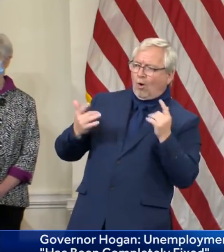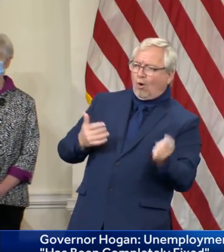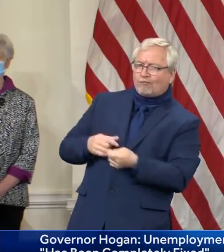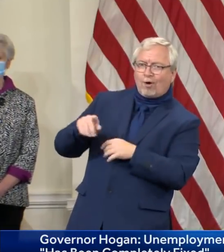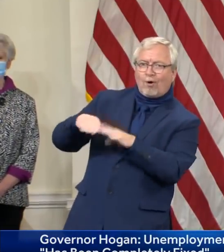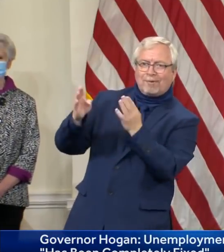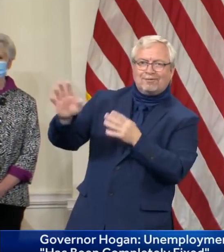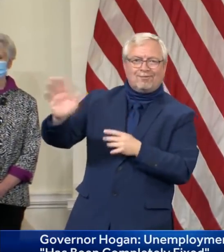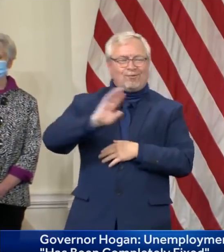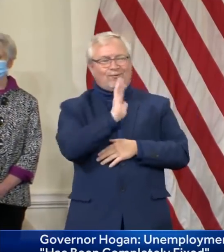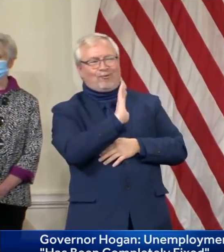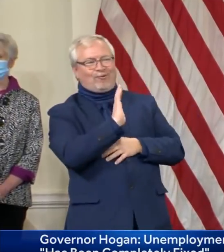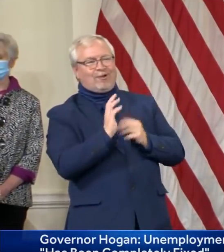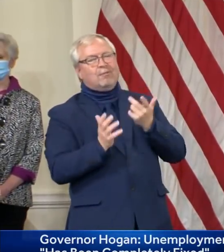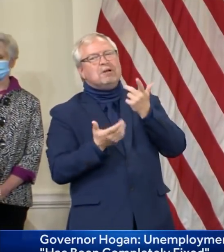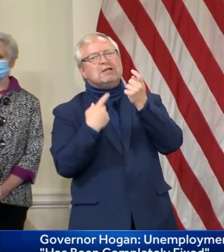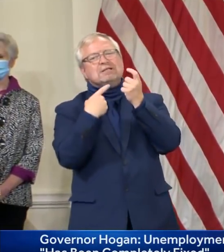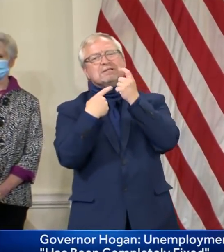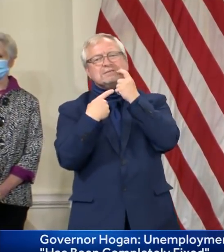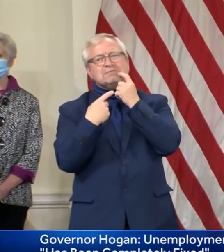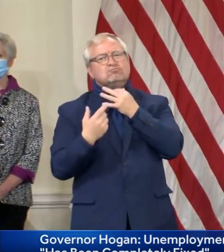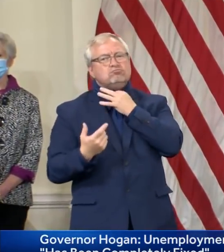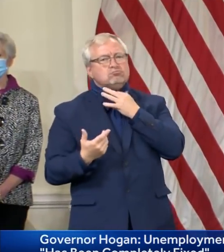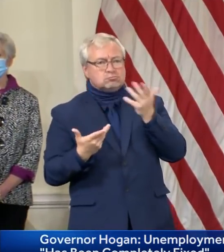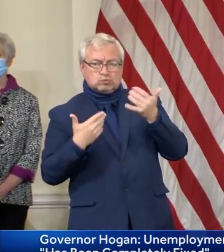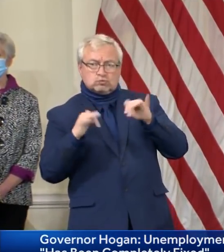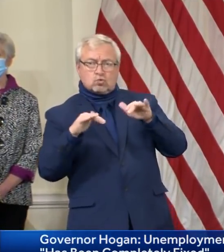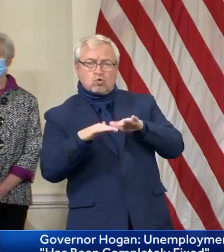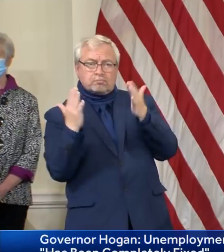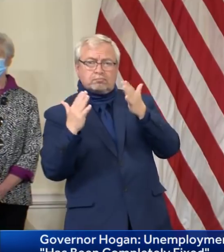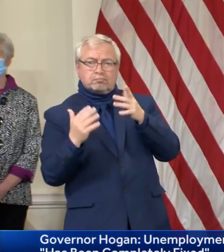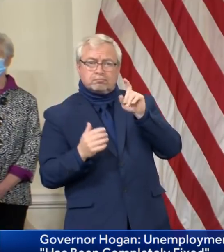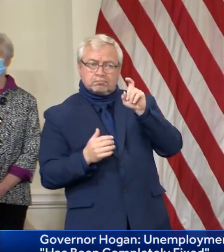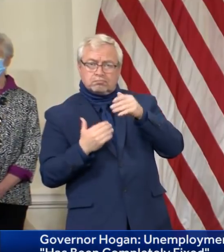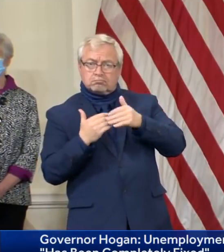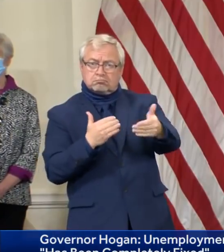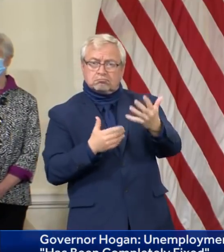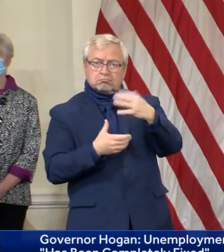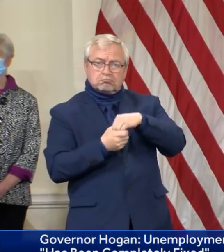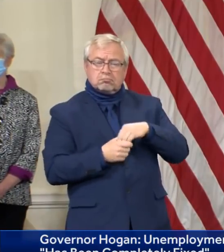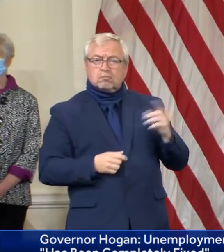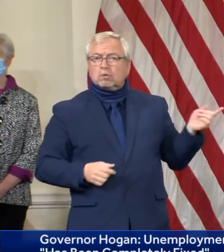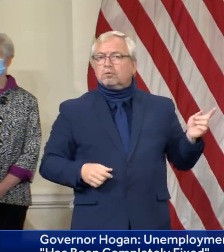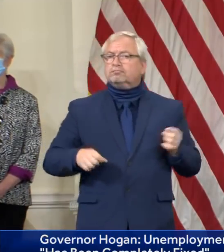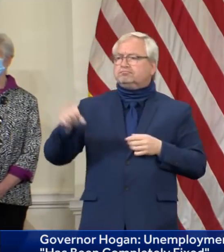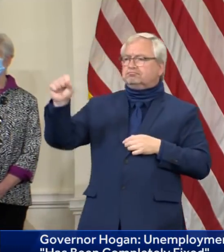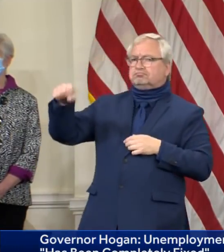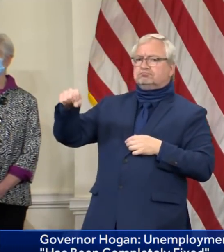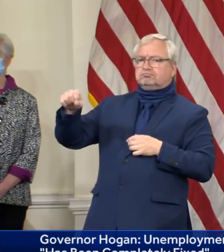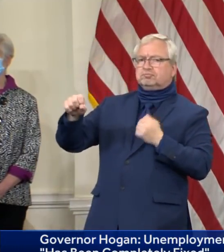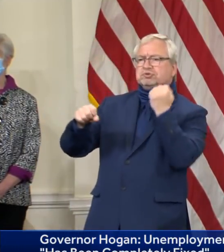I THOUGHT YOU WOULD JUST BE HAPPY TO PLAY GOLF.